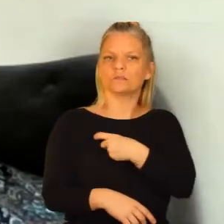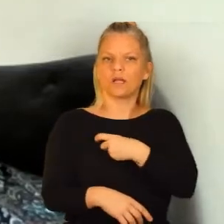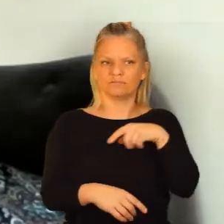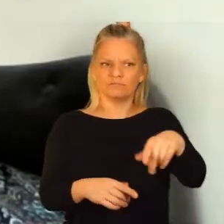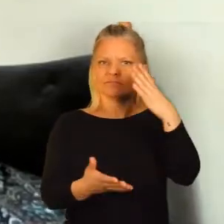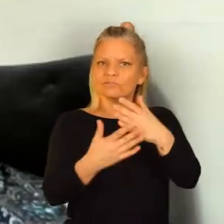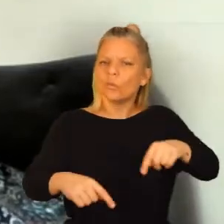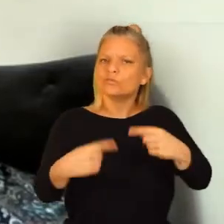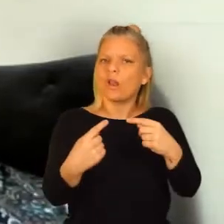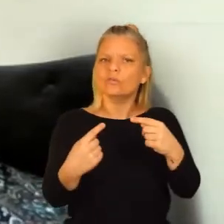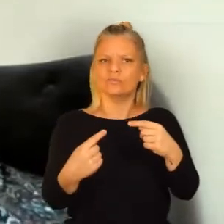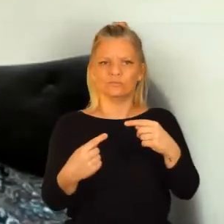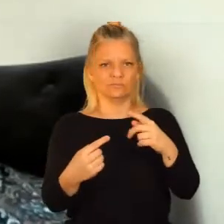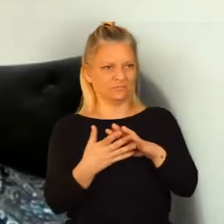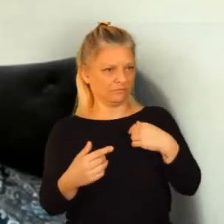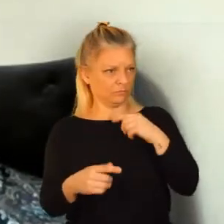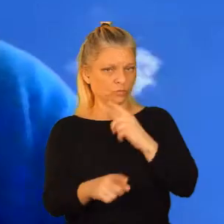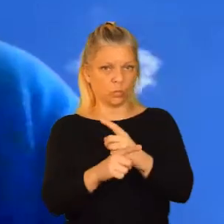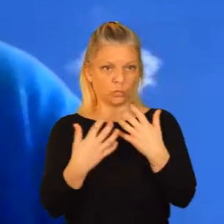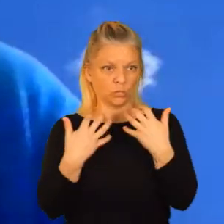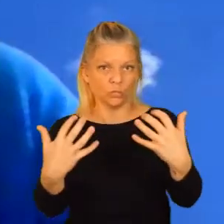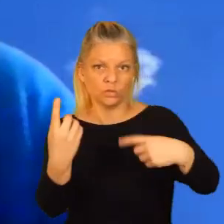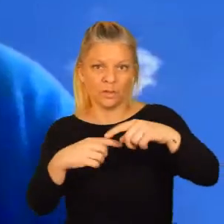making sure the room is booked the sort of practical things.